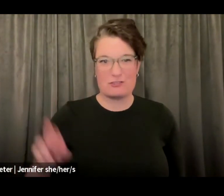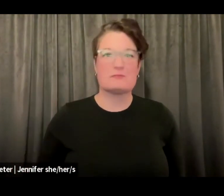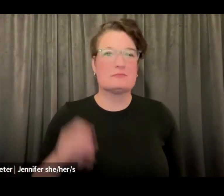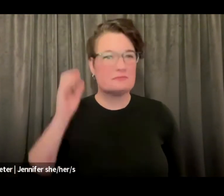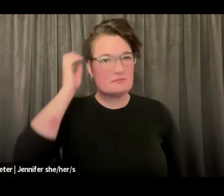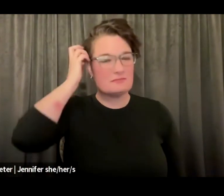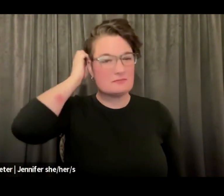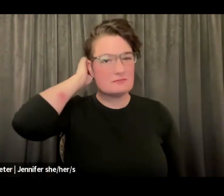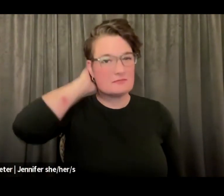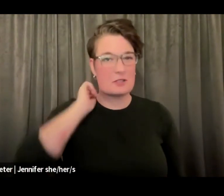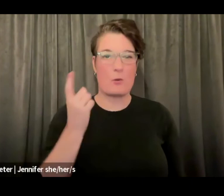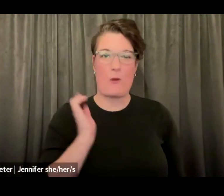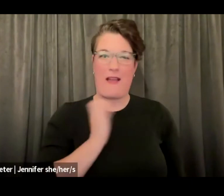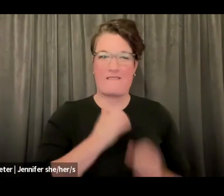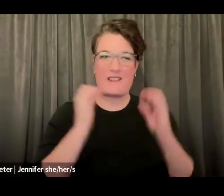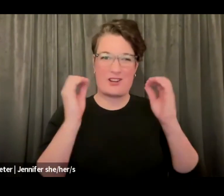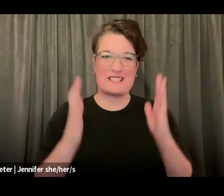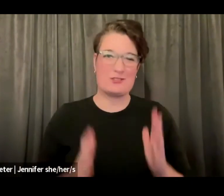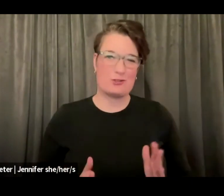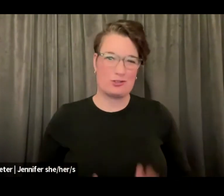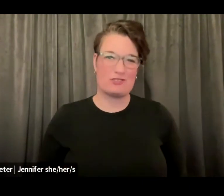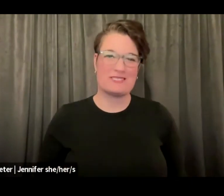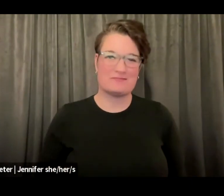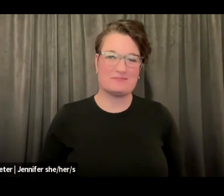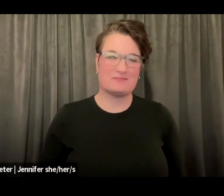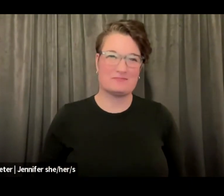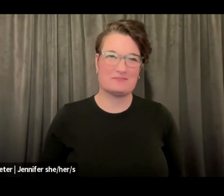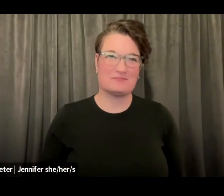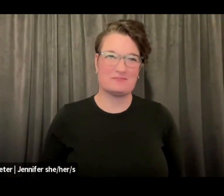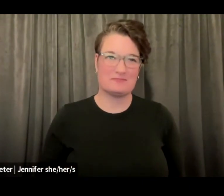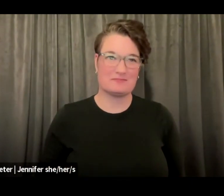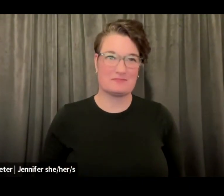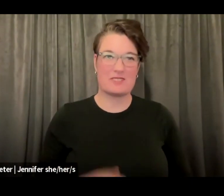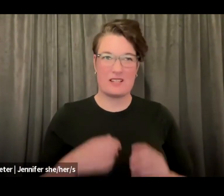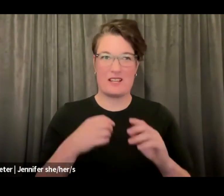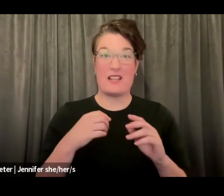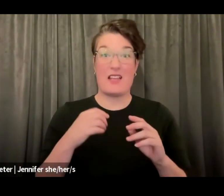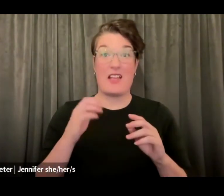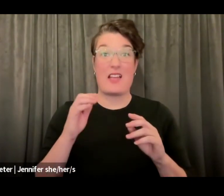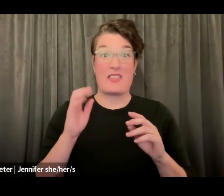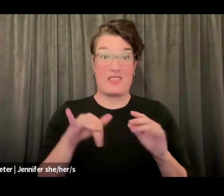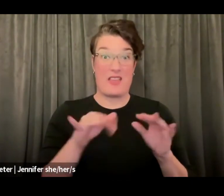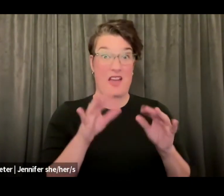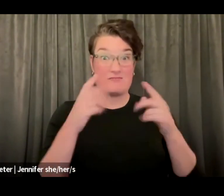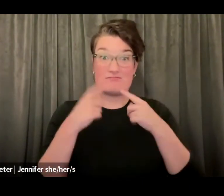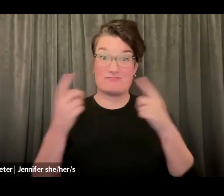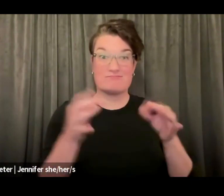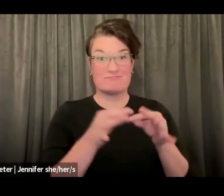And this is a version of the very beginning of the world with the